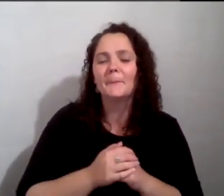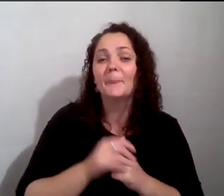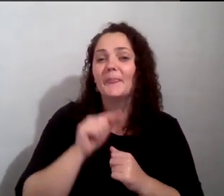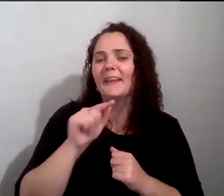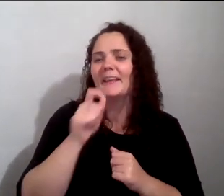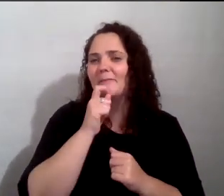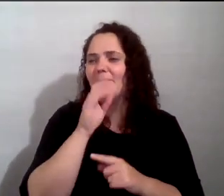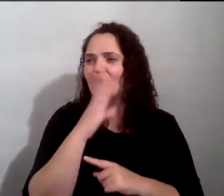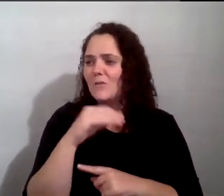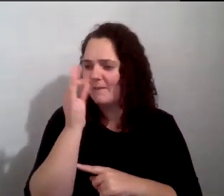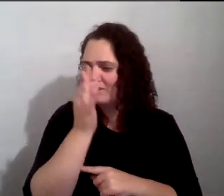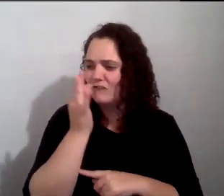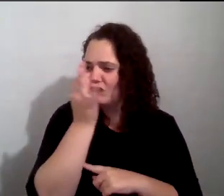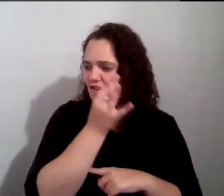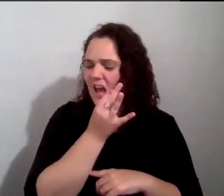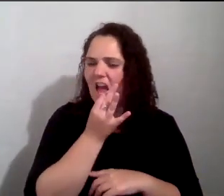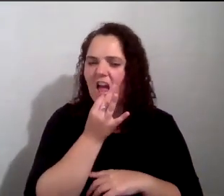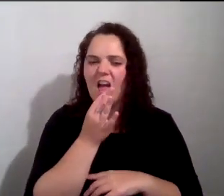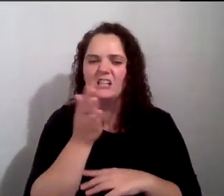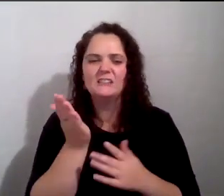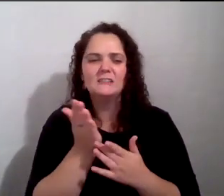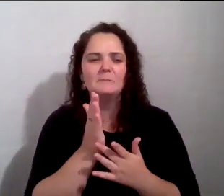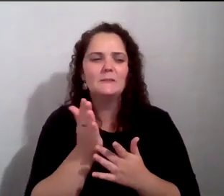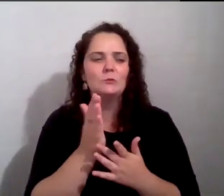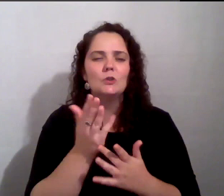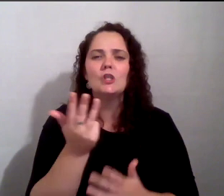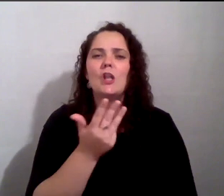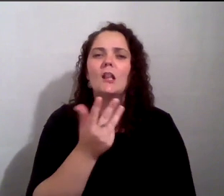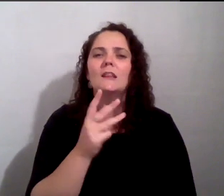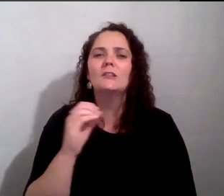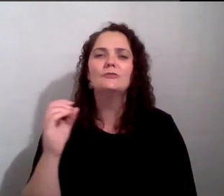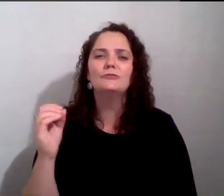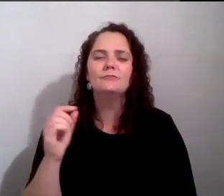you know but from France, it's kind of mid